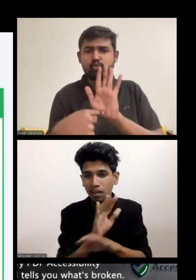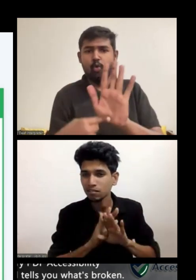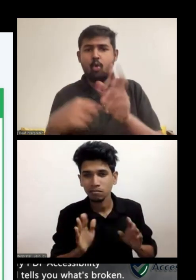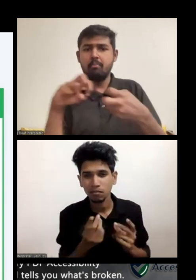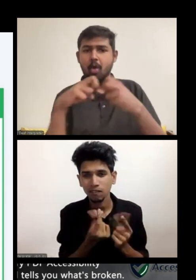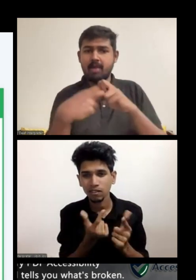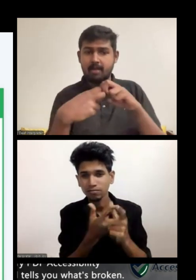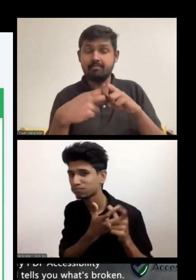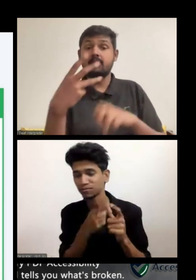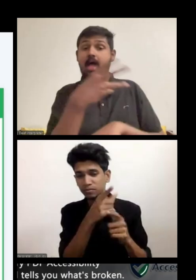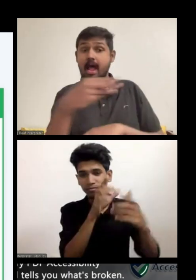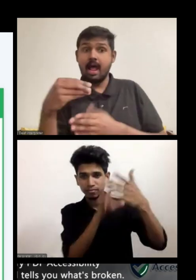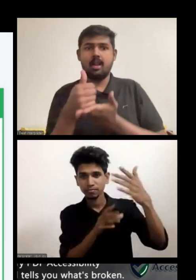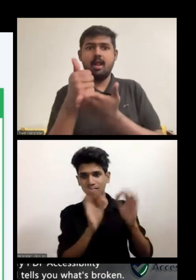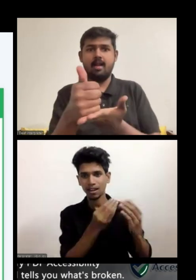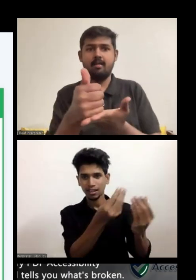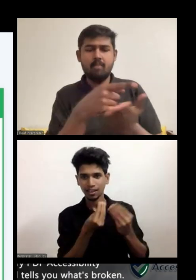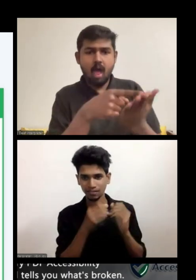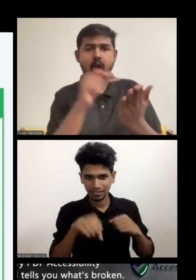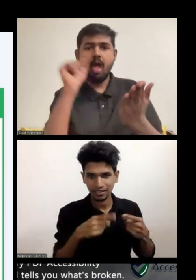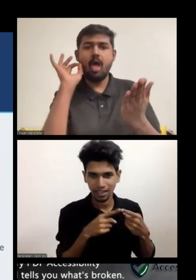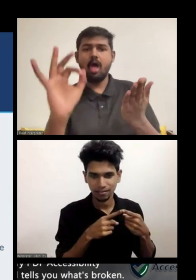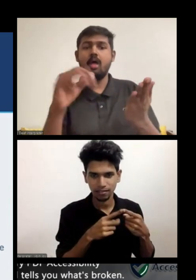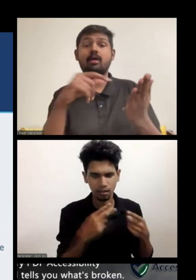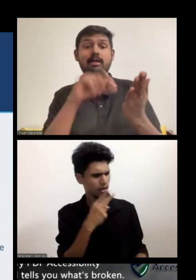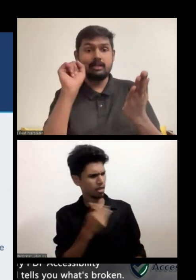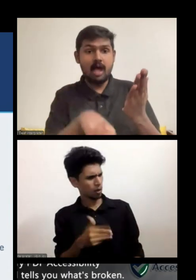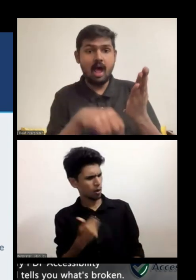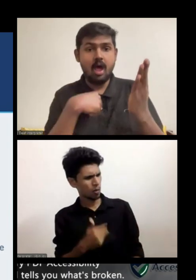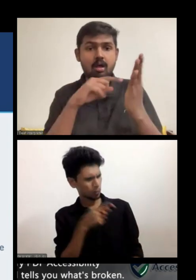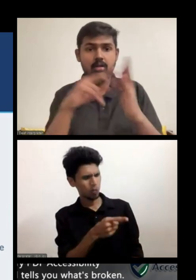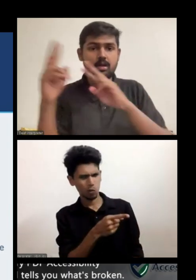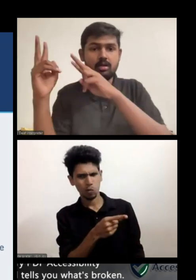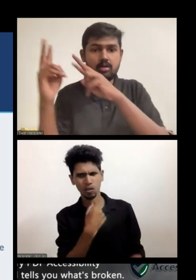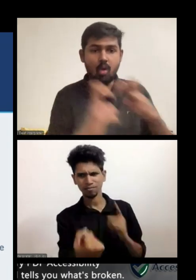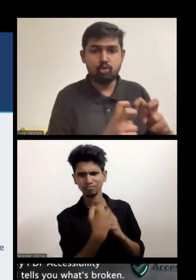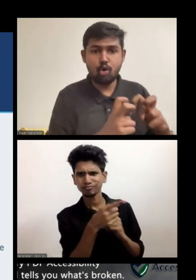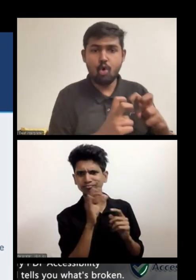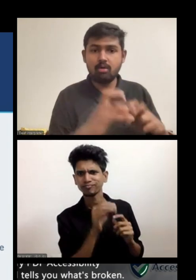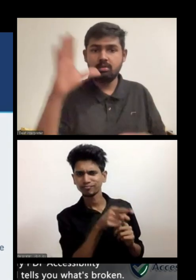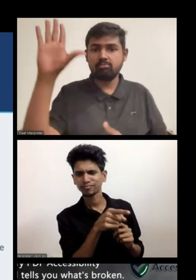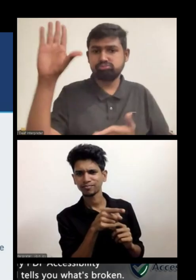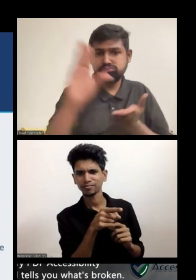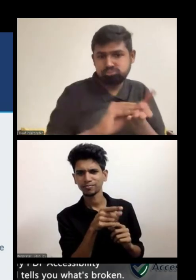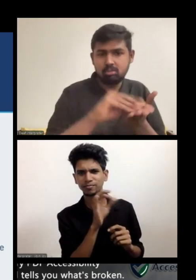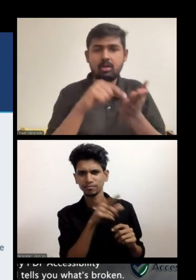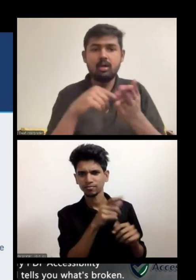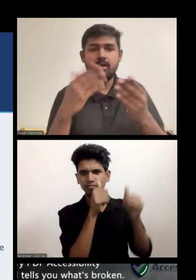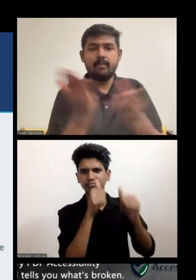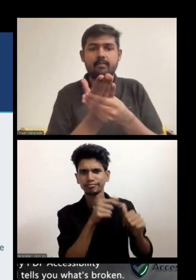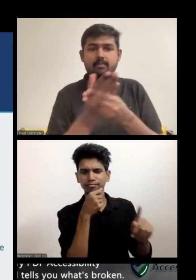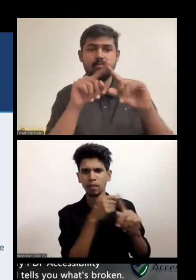So I found this a very good effective tool for achieving our goal to make inclusive awareness